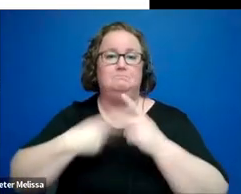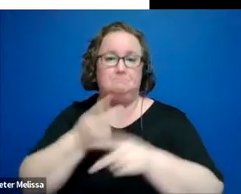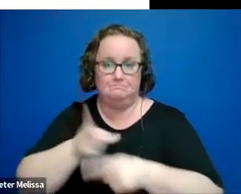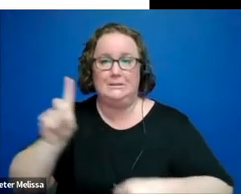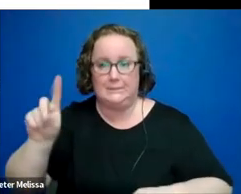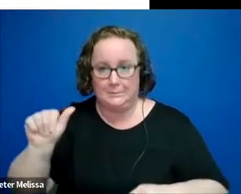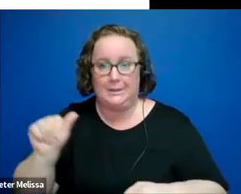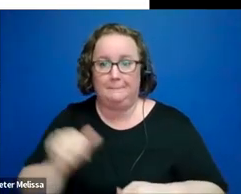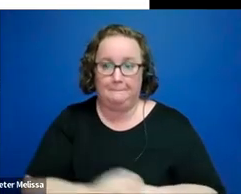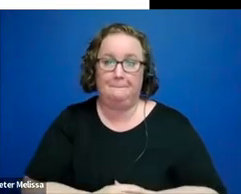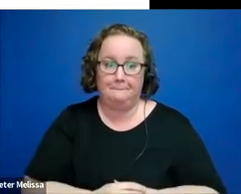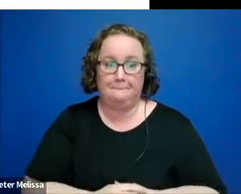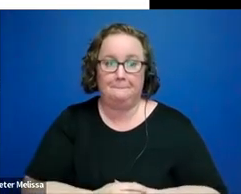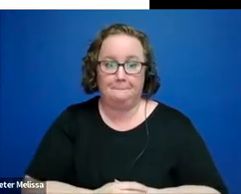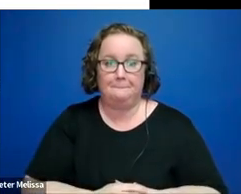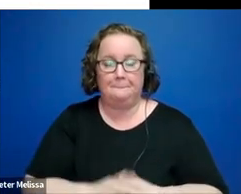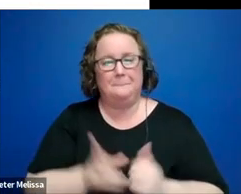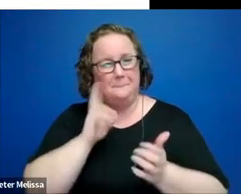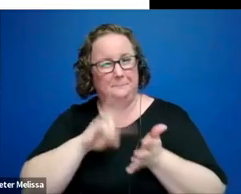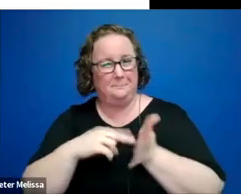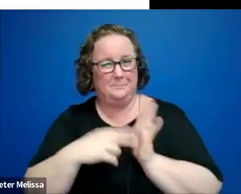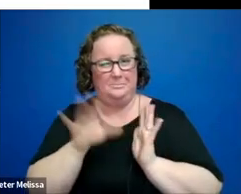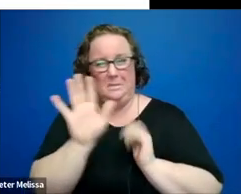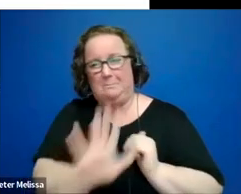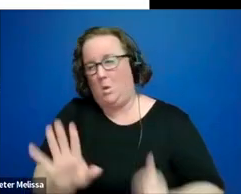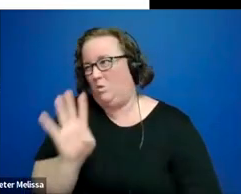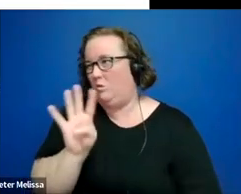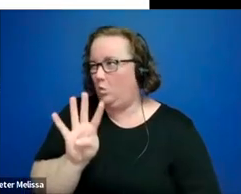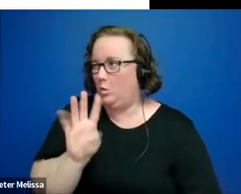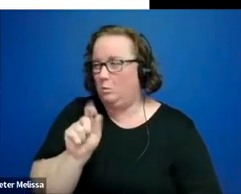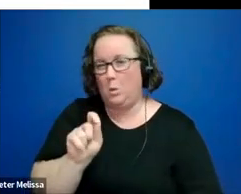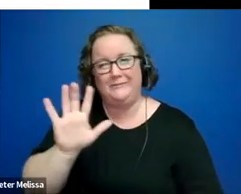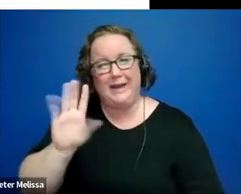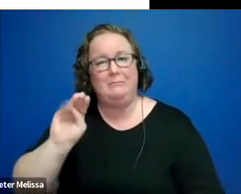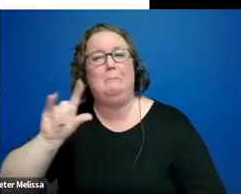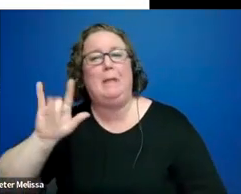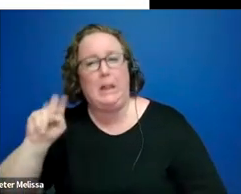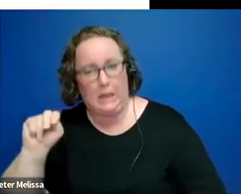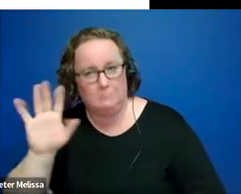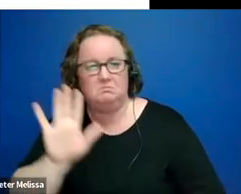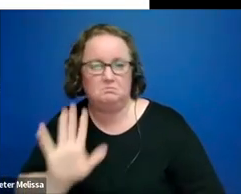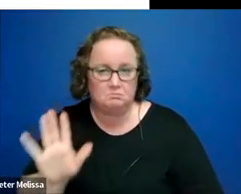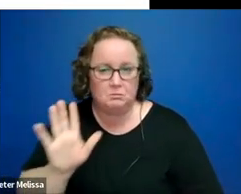That works out to be about 4.5 million, 4.6 million.